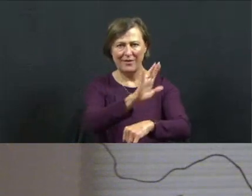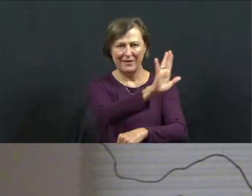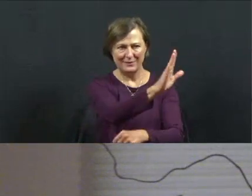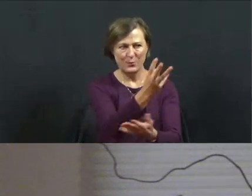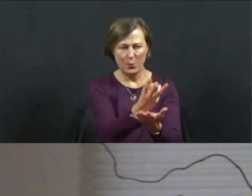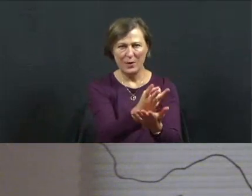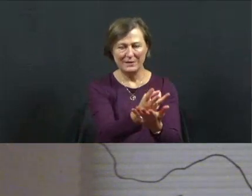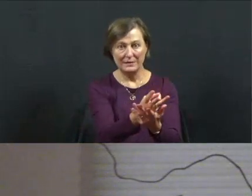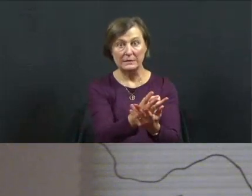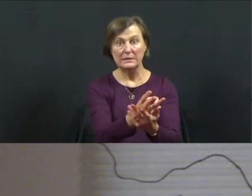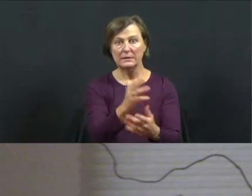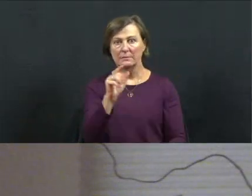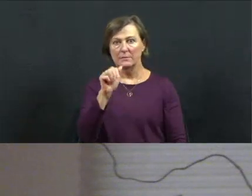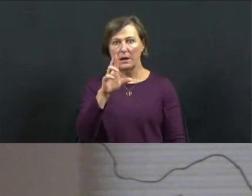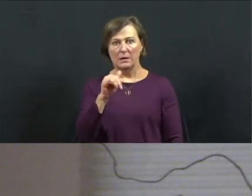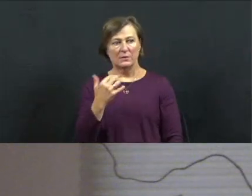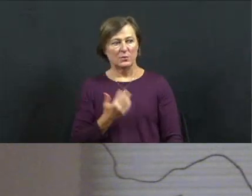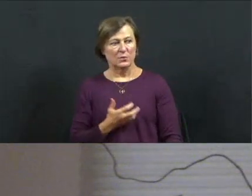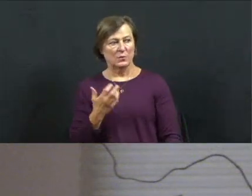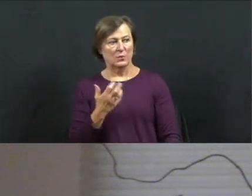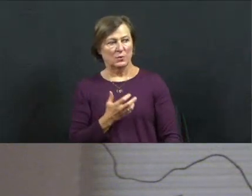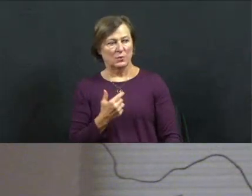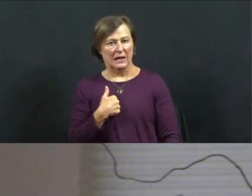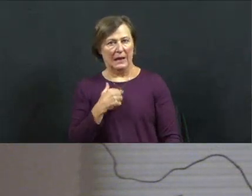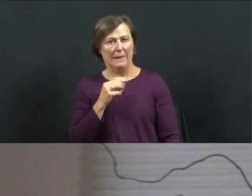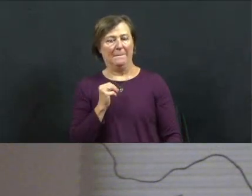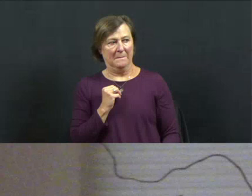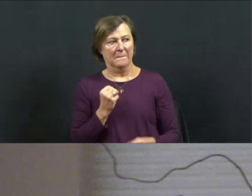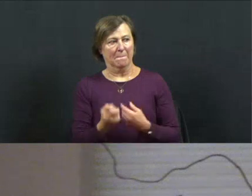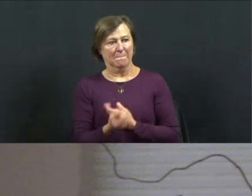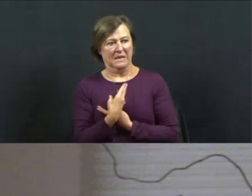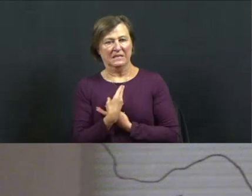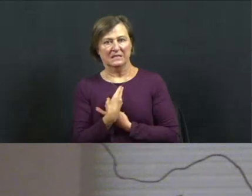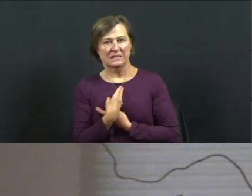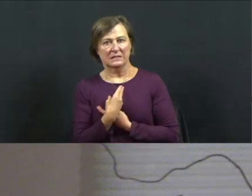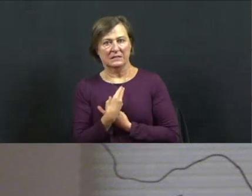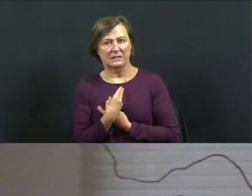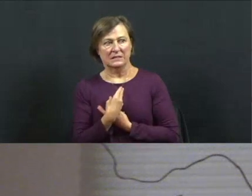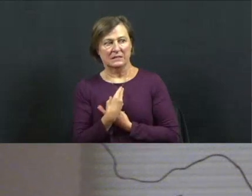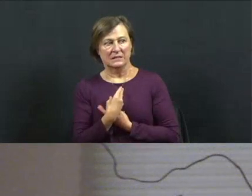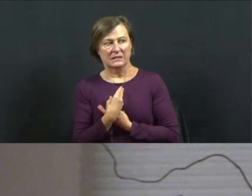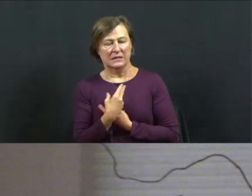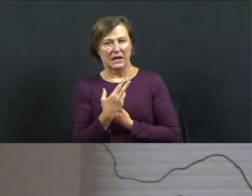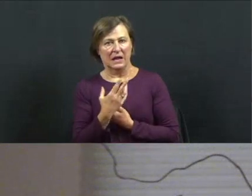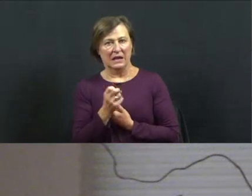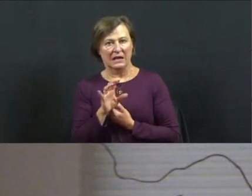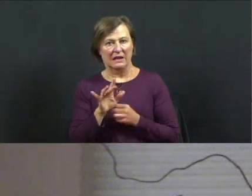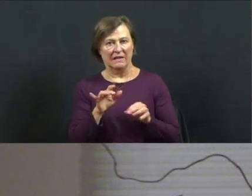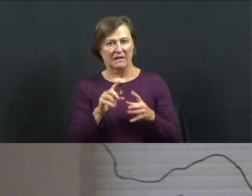realized now that he was truly defeated, and he faded away like a bad dream.